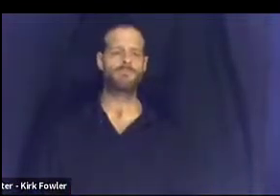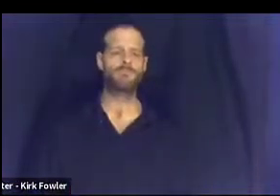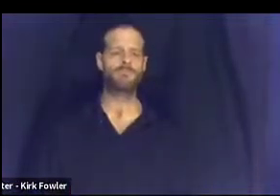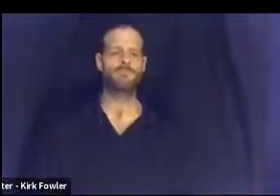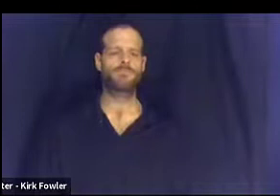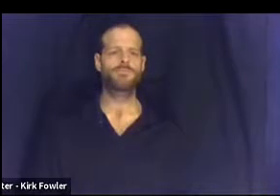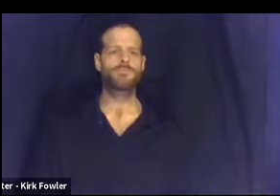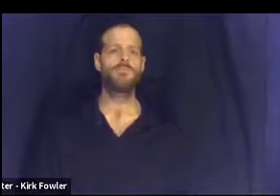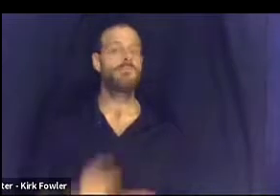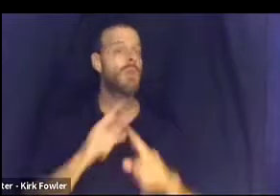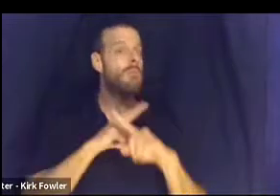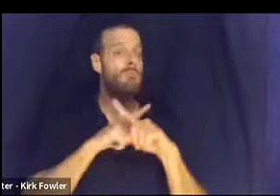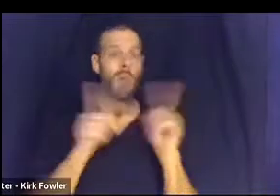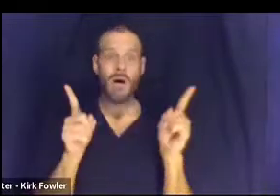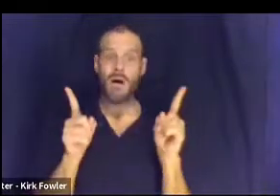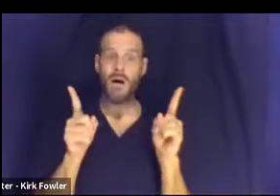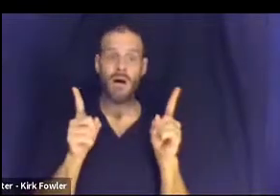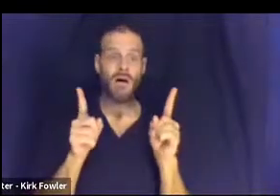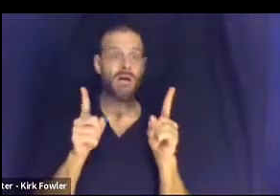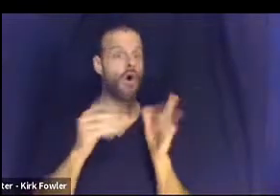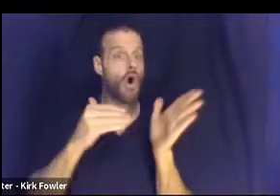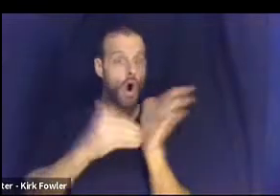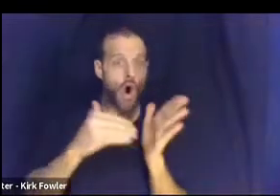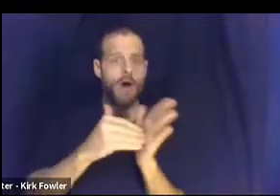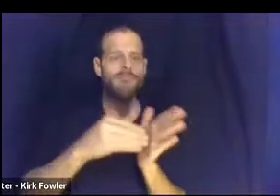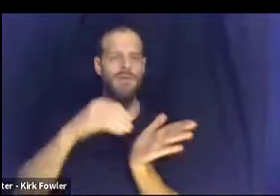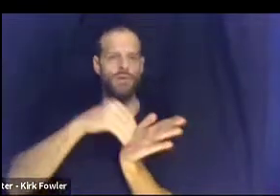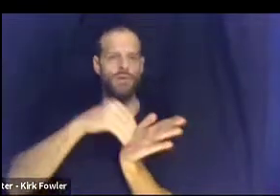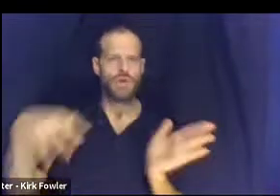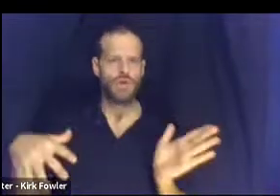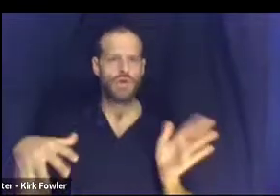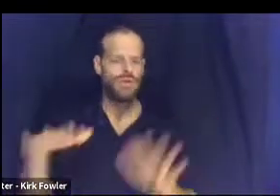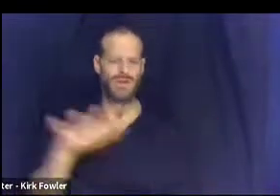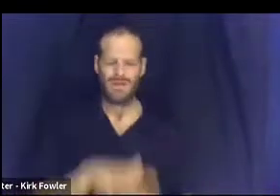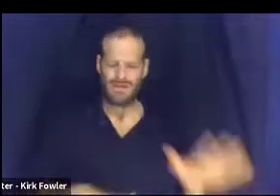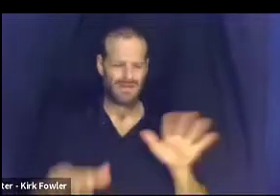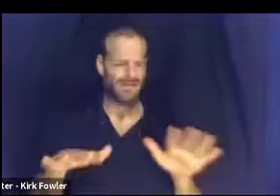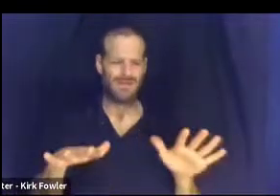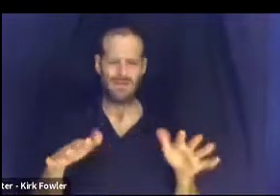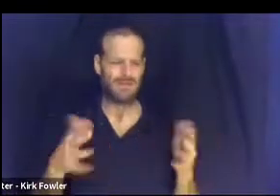and not make progress with index systems? And the reason is because they need something